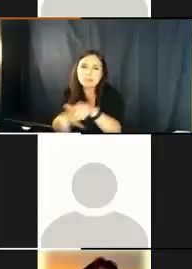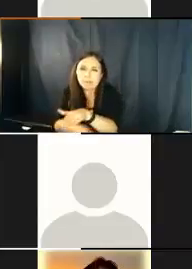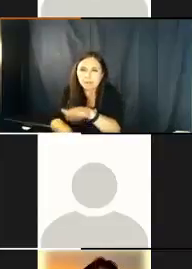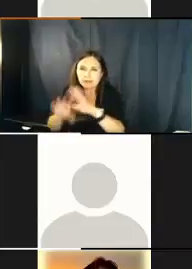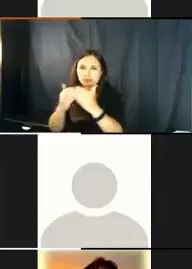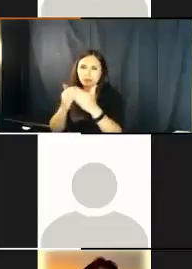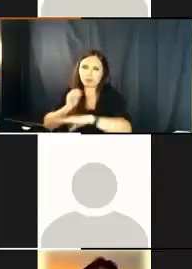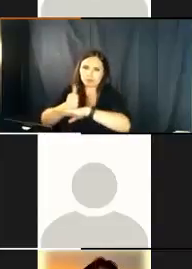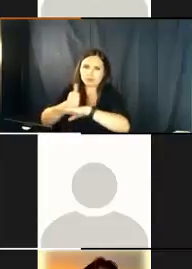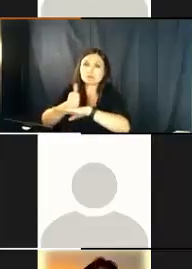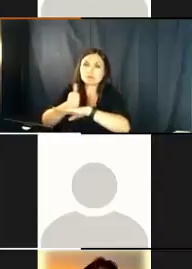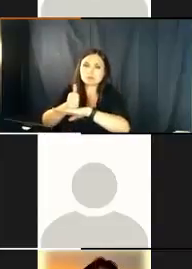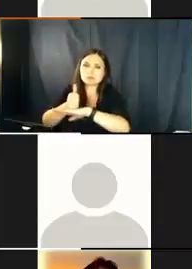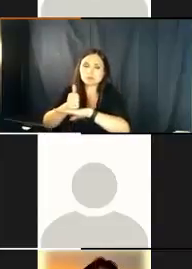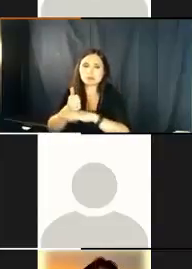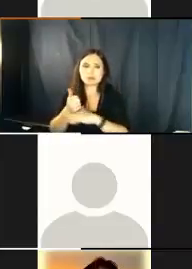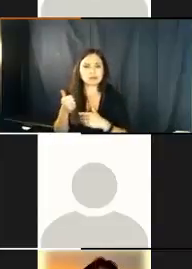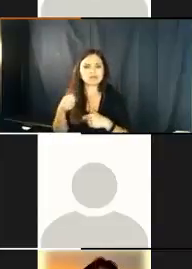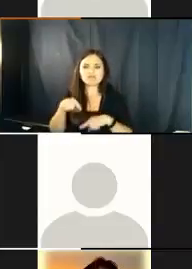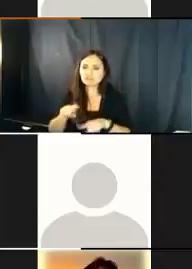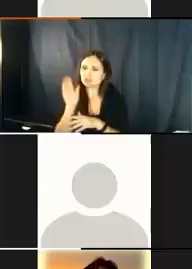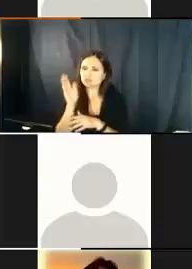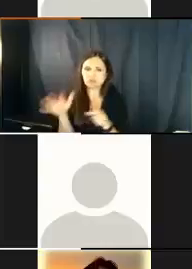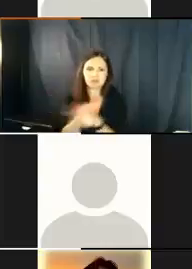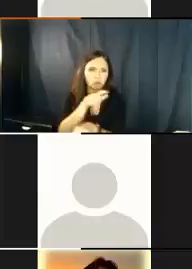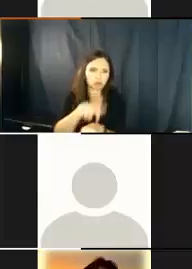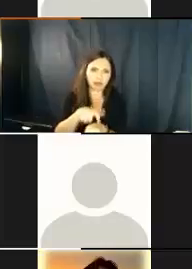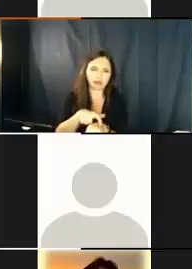We've talked throughout this whole time about voice and choice.